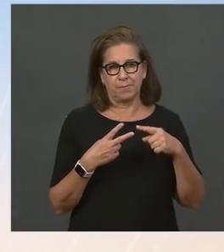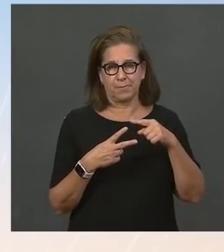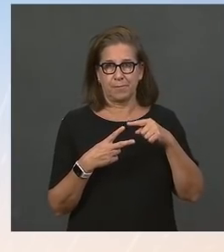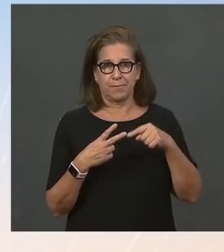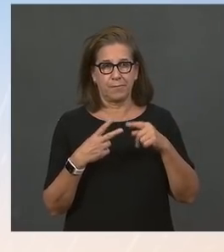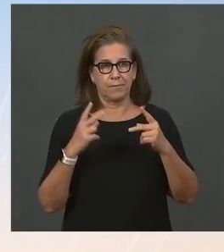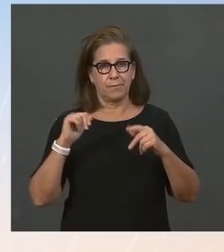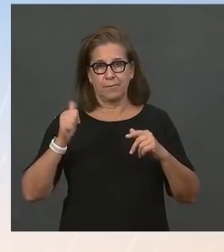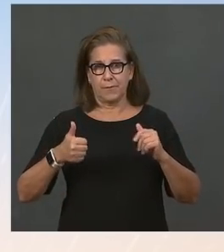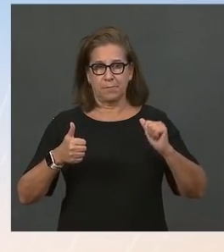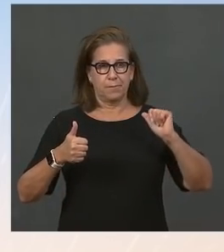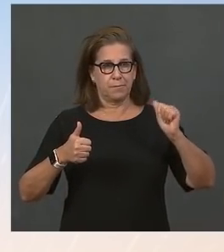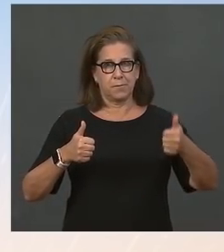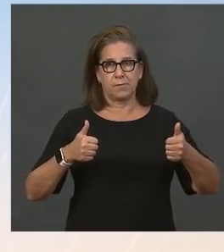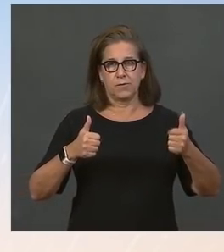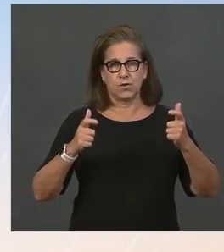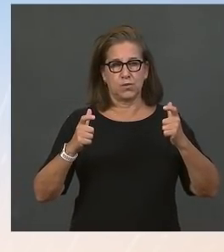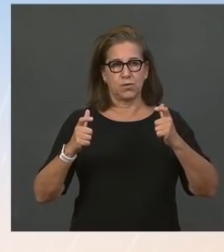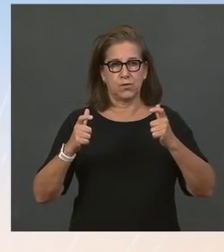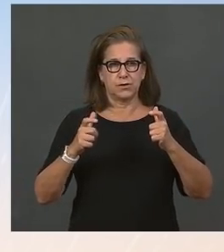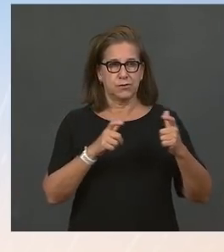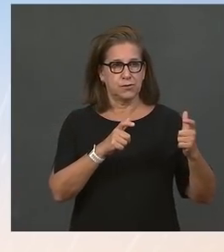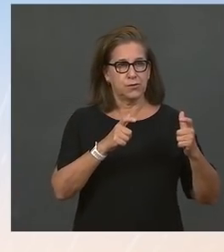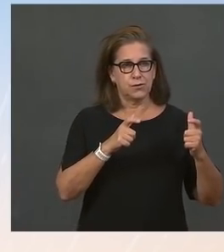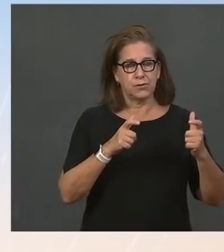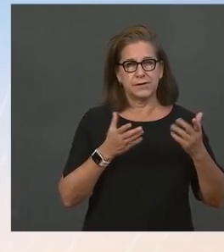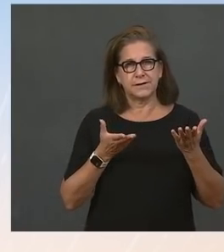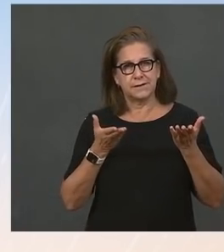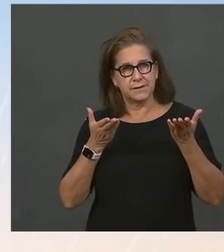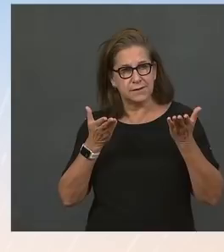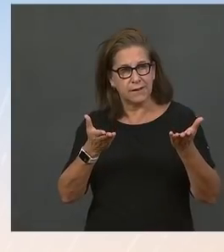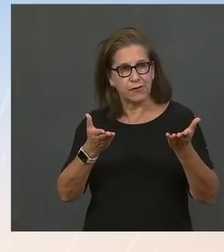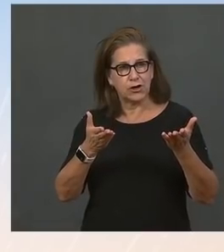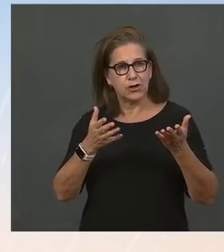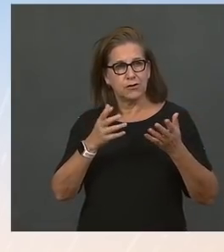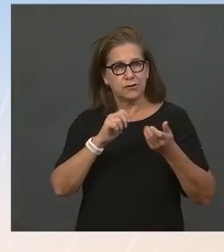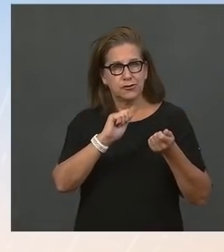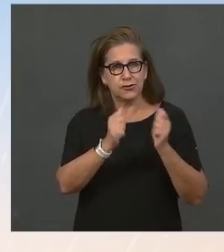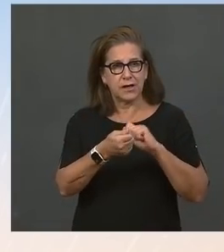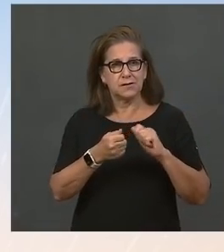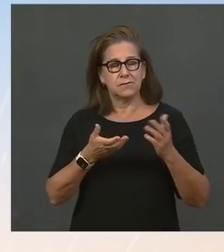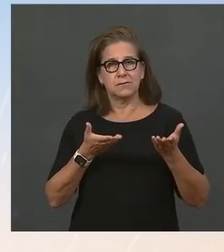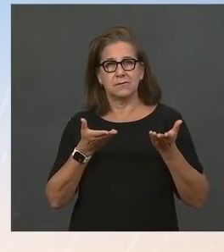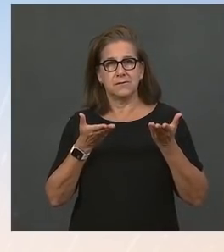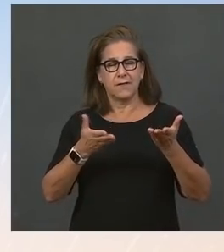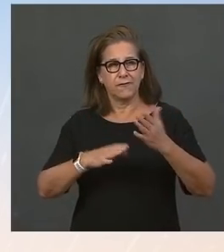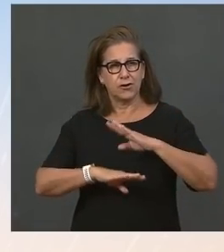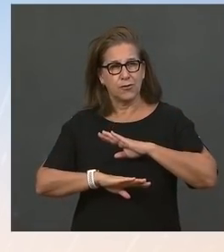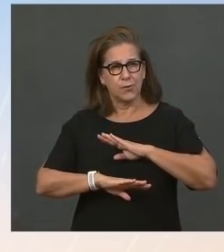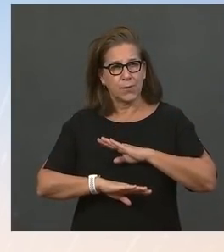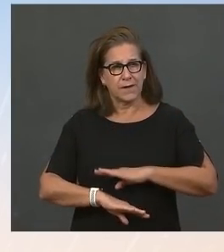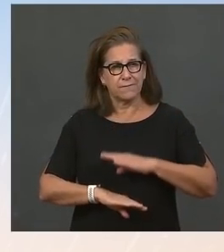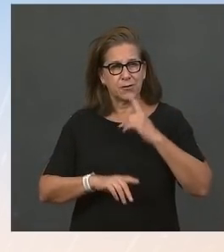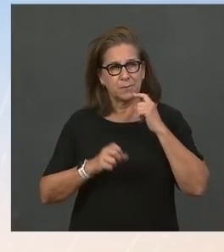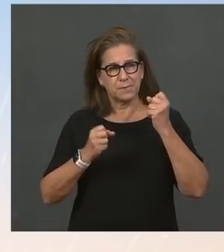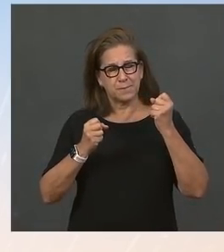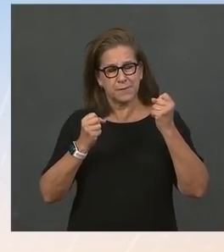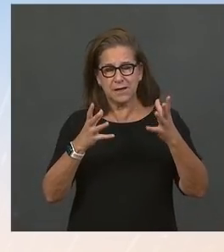to deliver on change and relief to people for decades to come. And what we're talking about here is instituting some programs